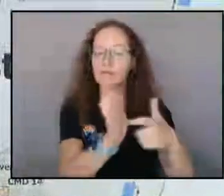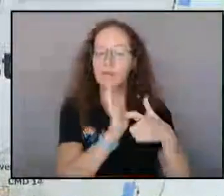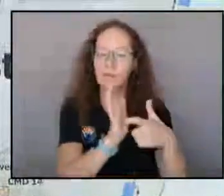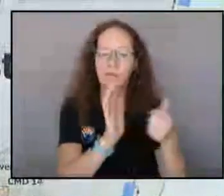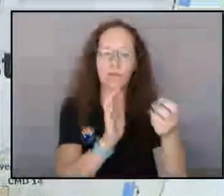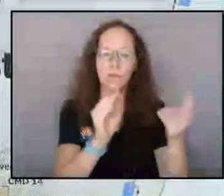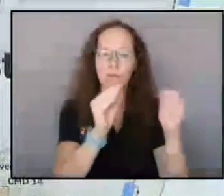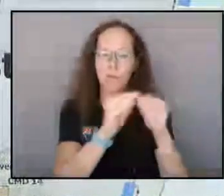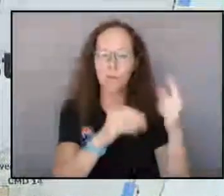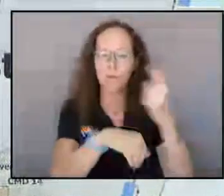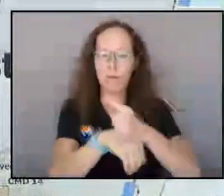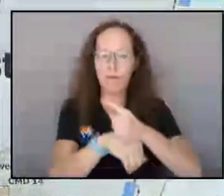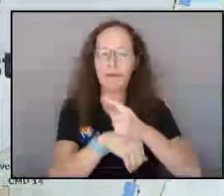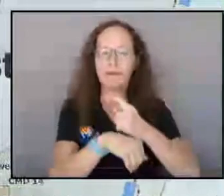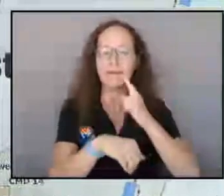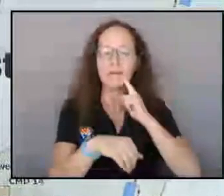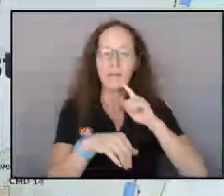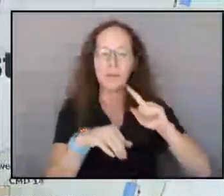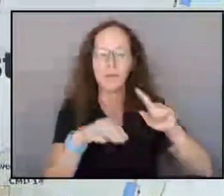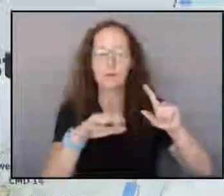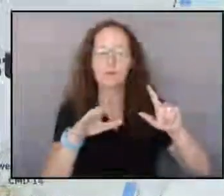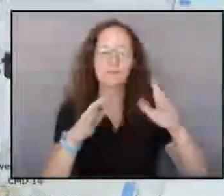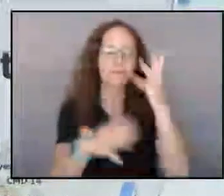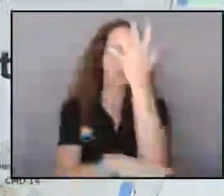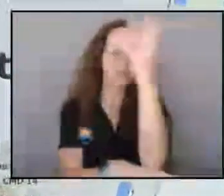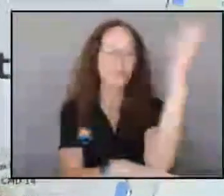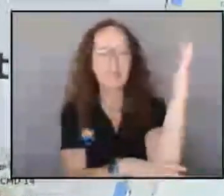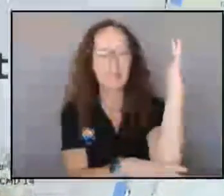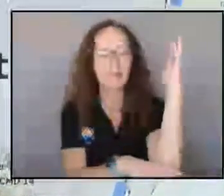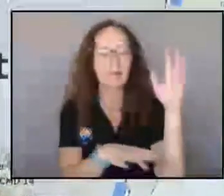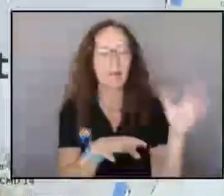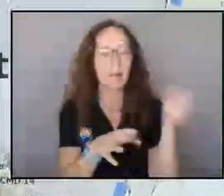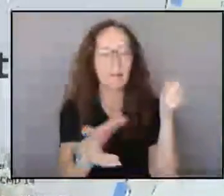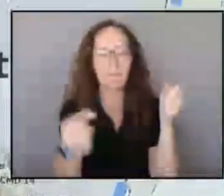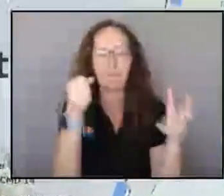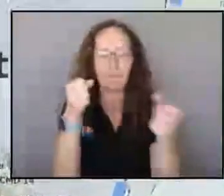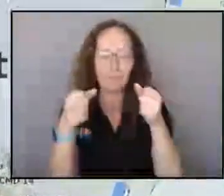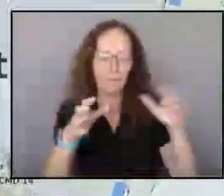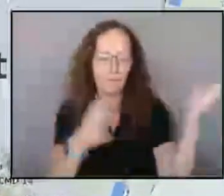CREWS ARE MAKING GOOD PROGRESS AND EVERYTHING IS PROGRESSING AS PLANNED.